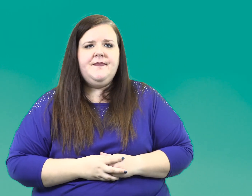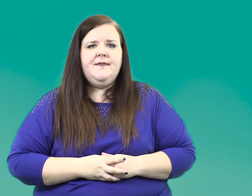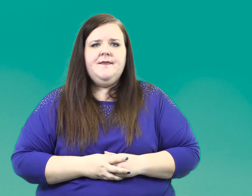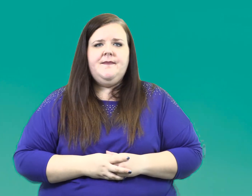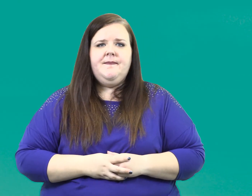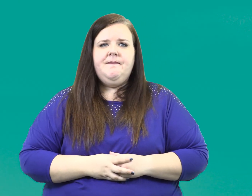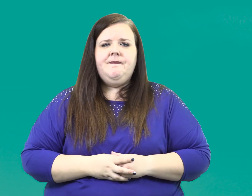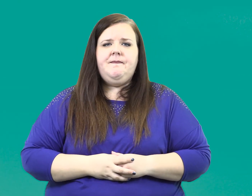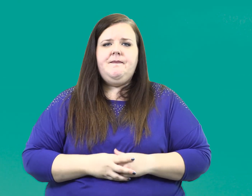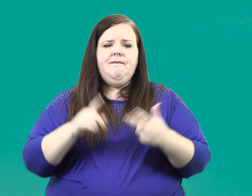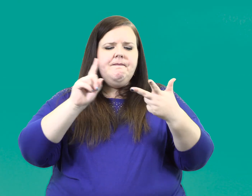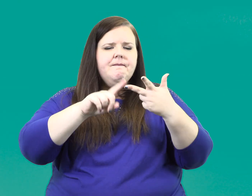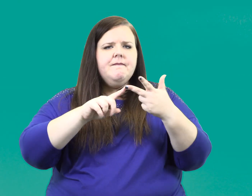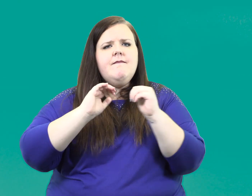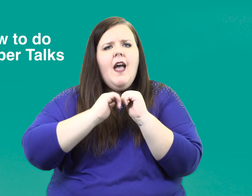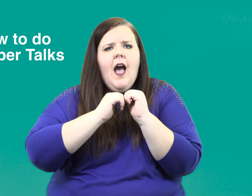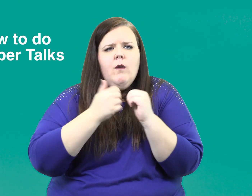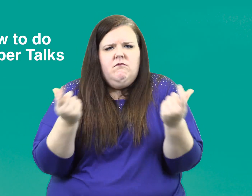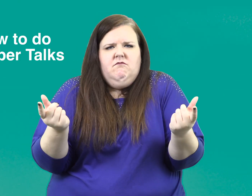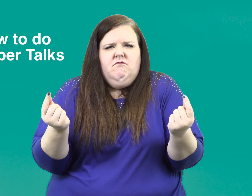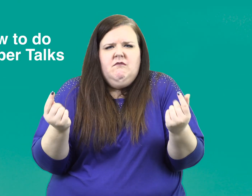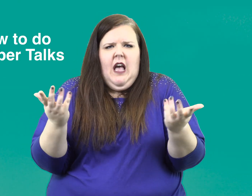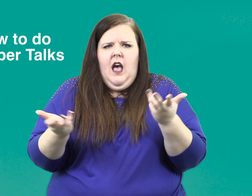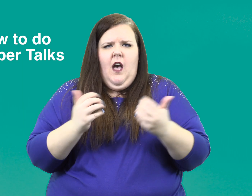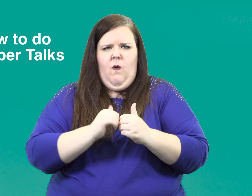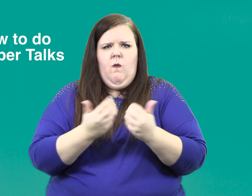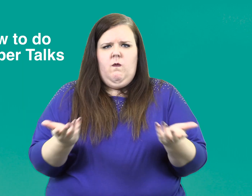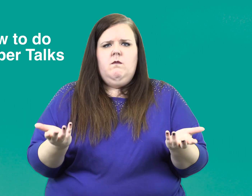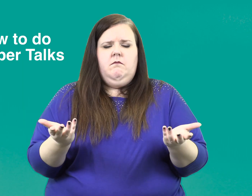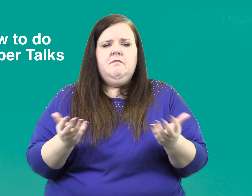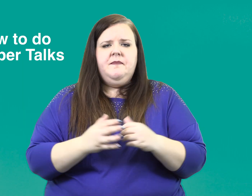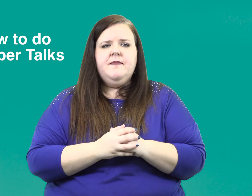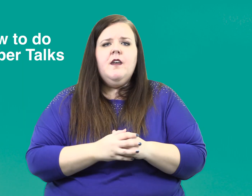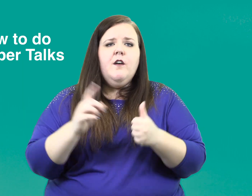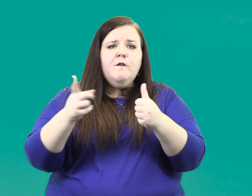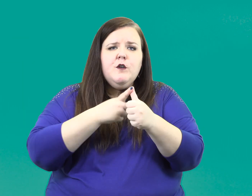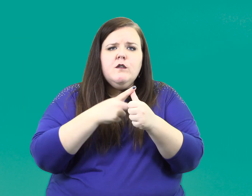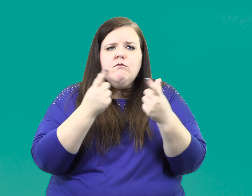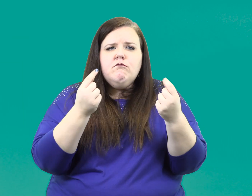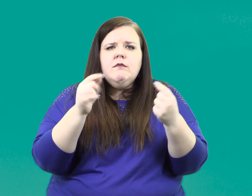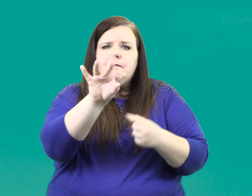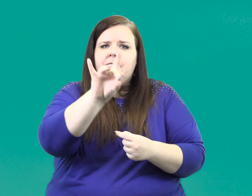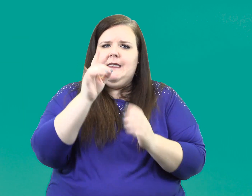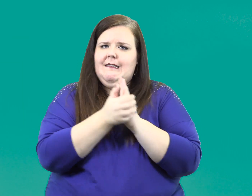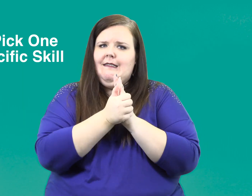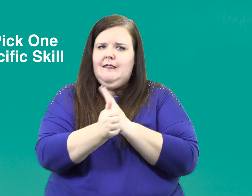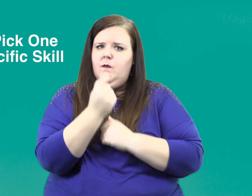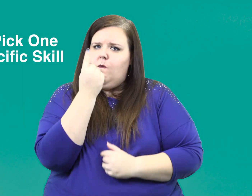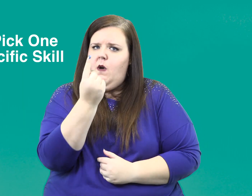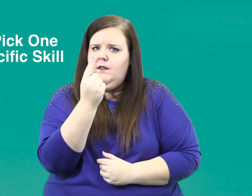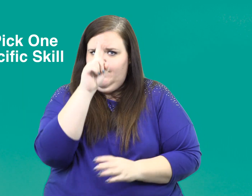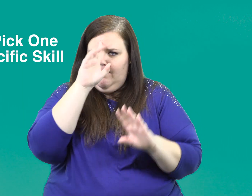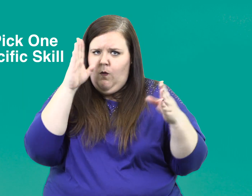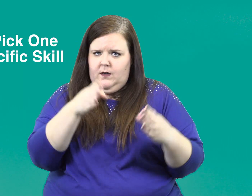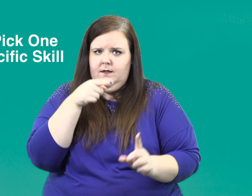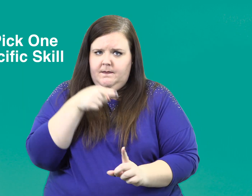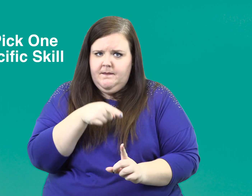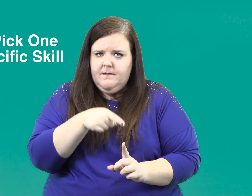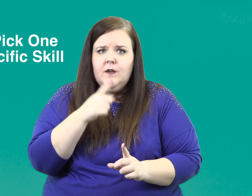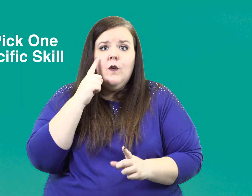How to do "Number Talks?" First, you need to pick one specific skill to focus on.